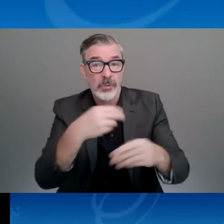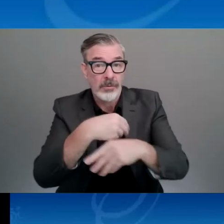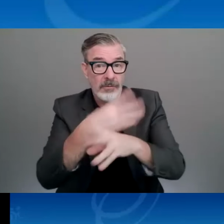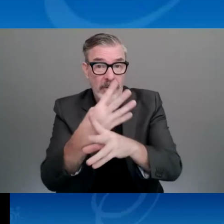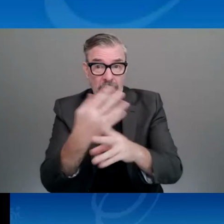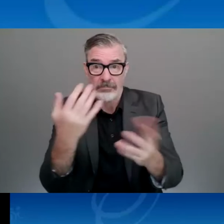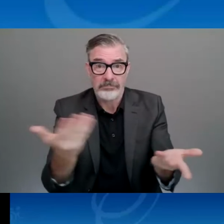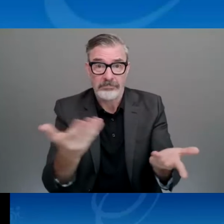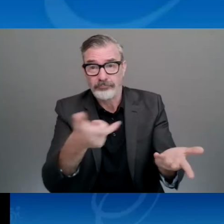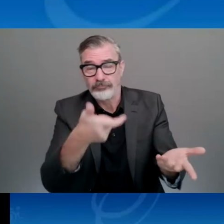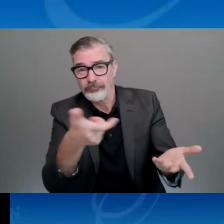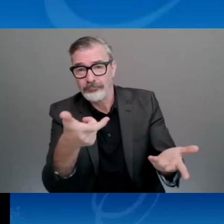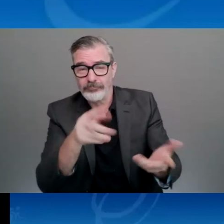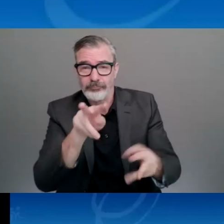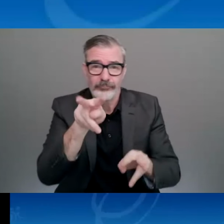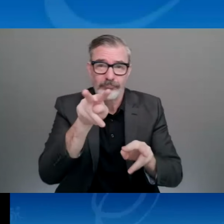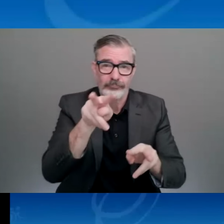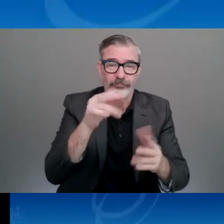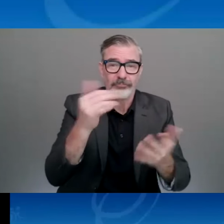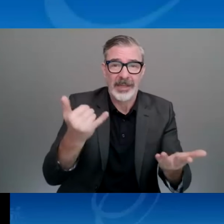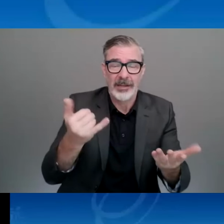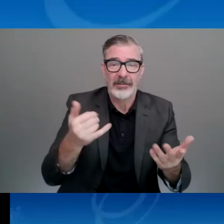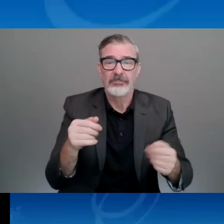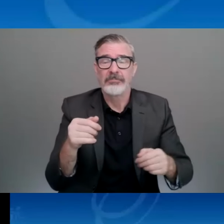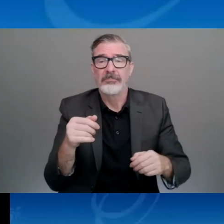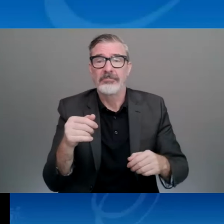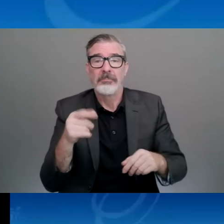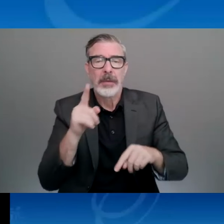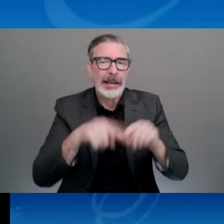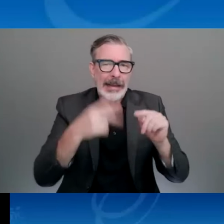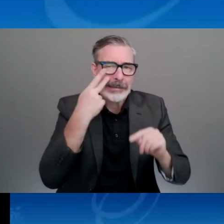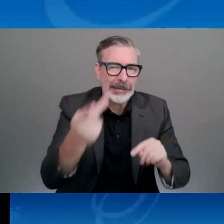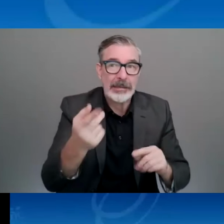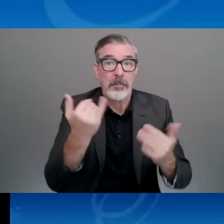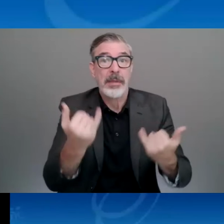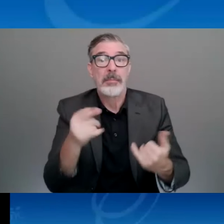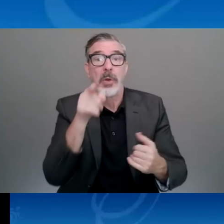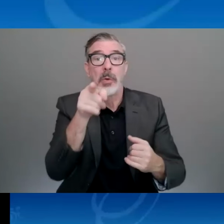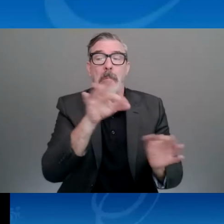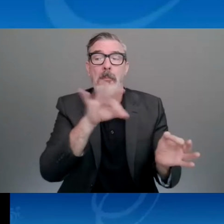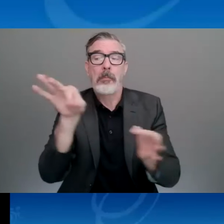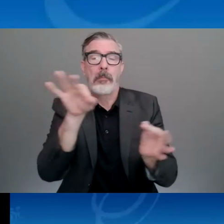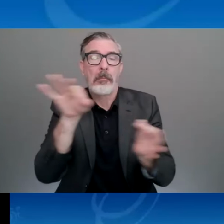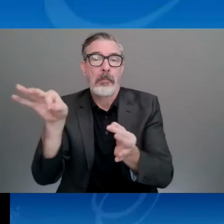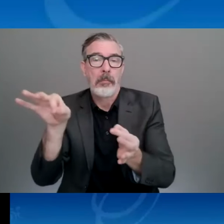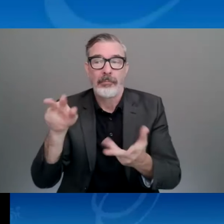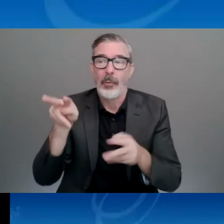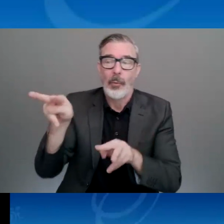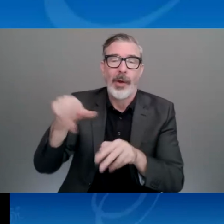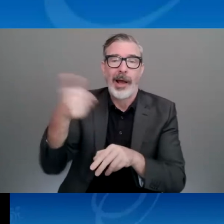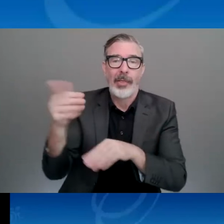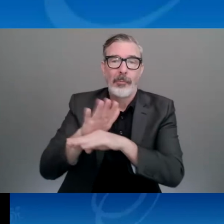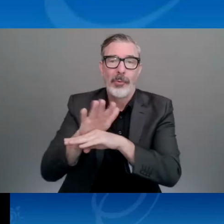without this video on watch Netflix or any of these streaming devices with closed captioning on